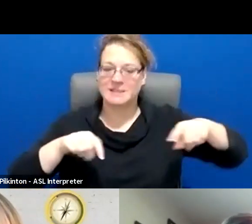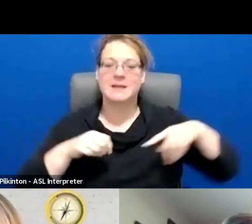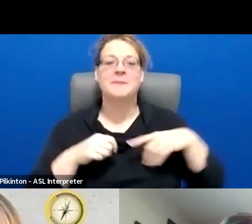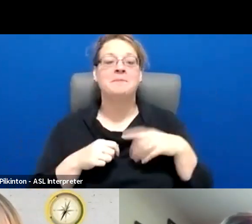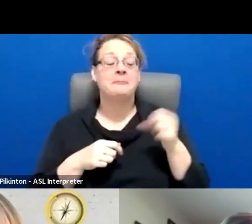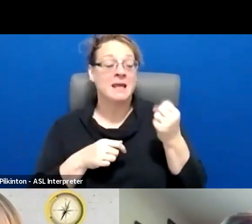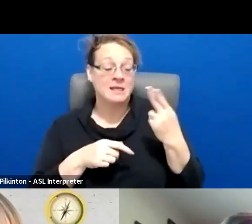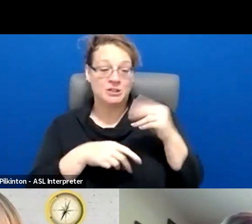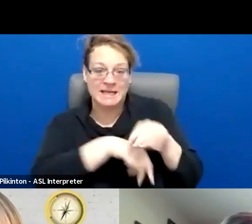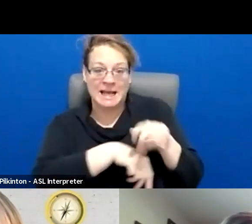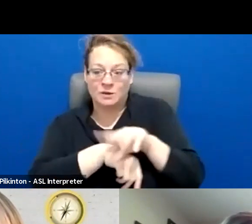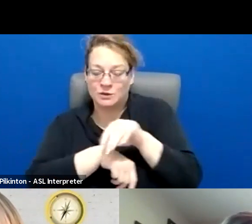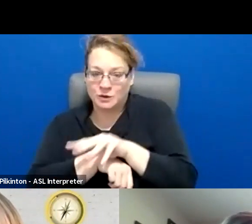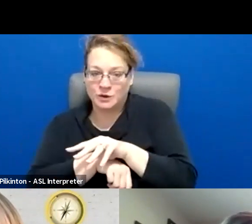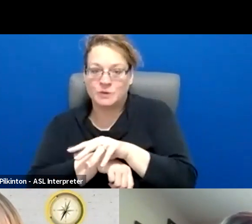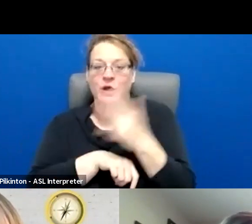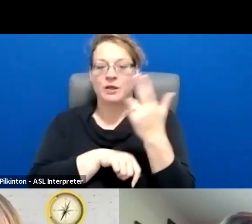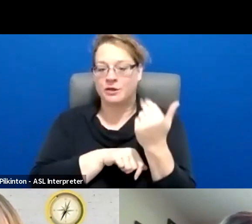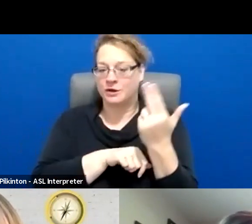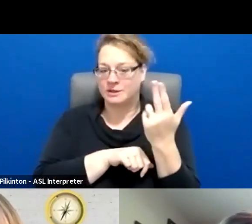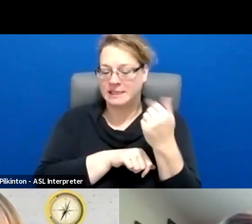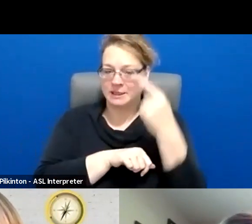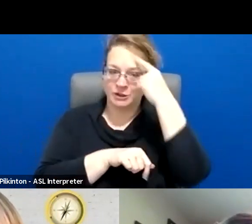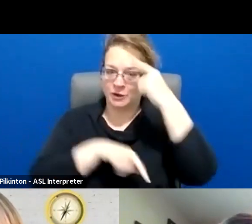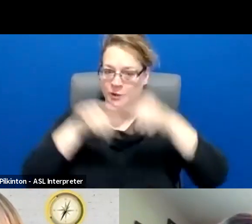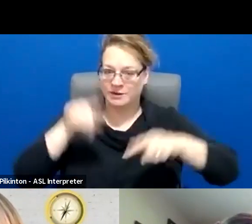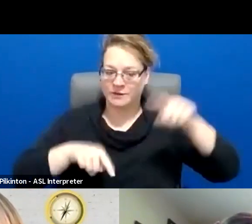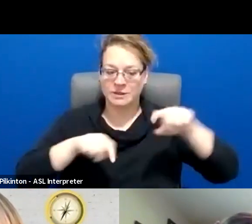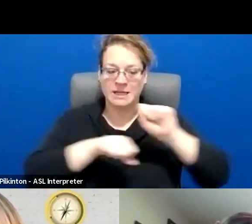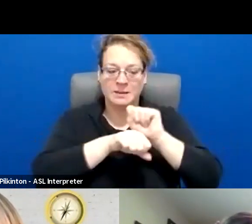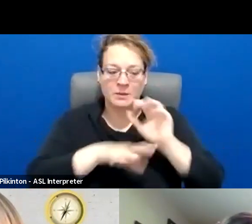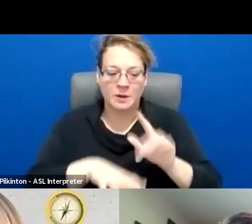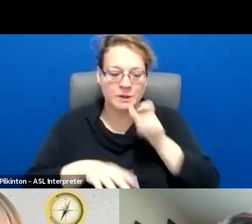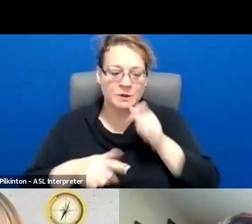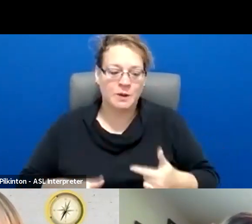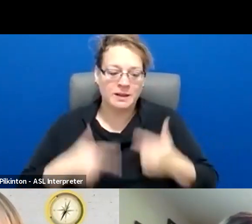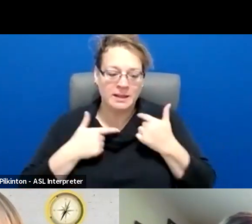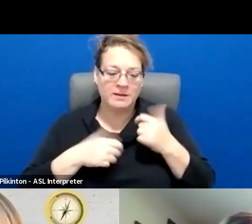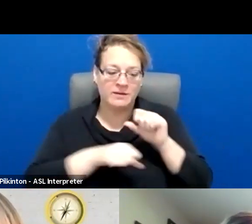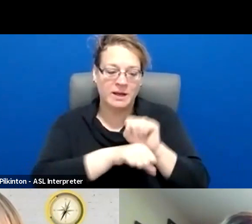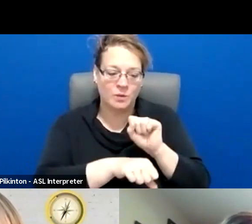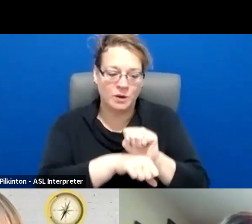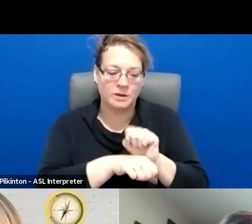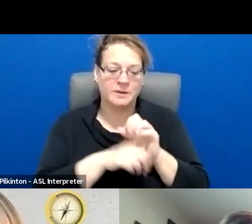She serves as the Ernst and Young Neuro-Diverse Center of Excellence manager in Nashville.